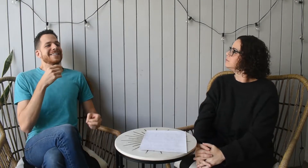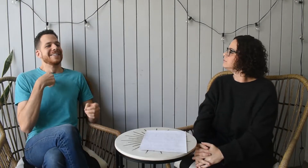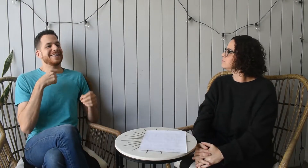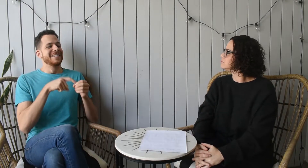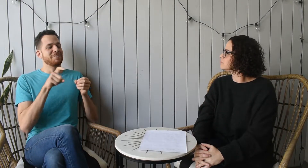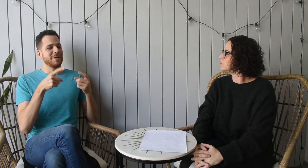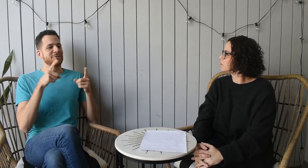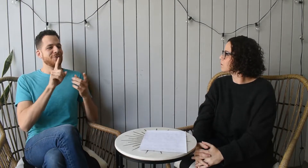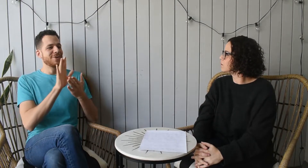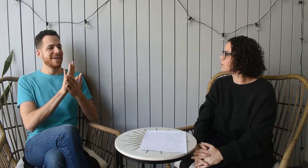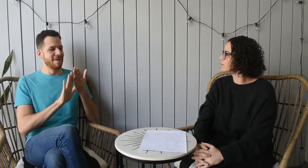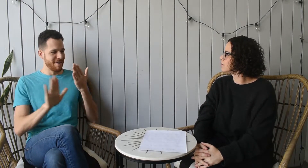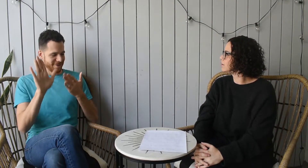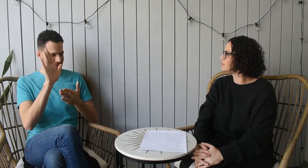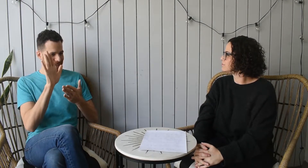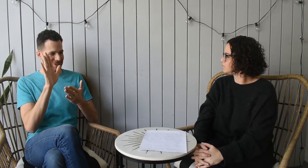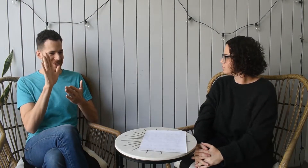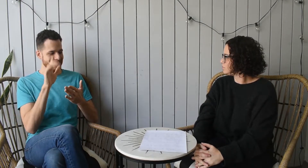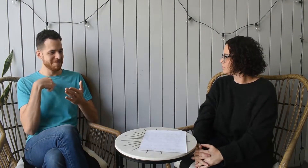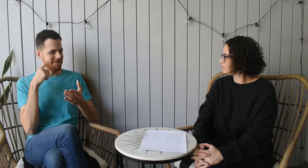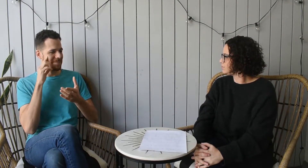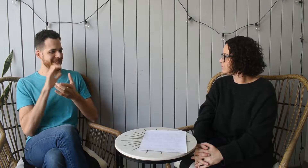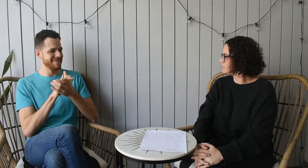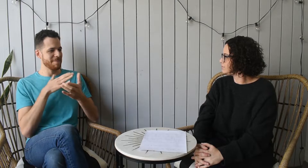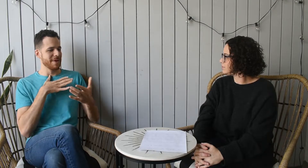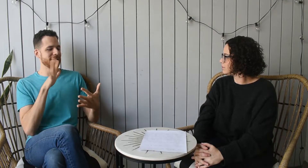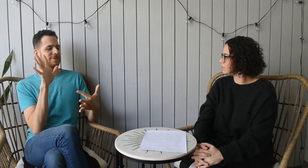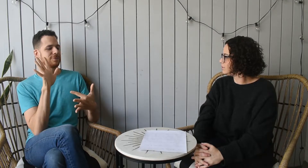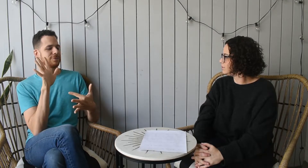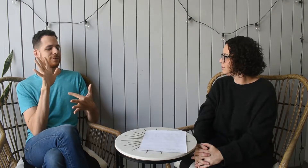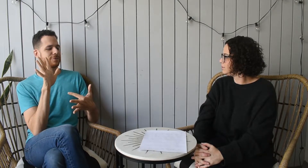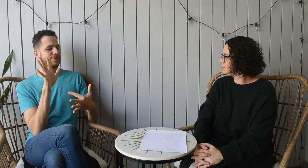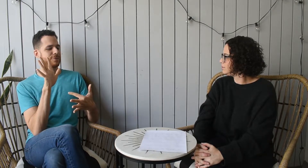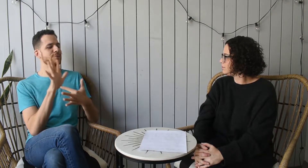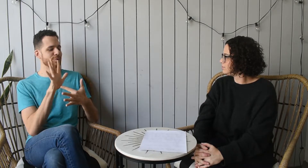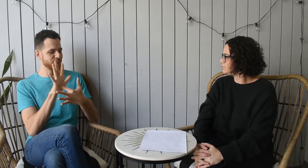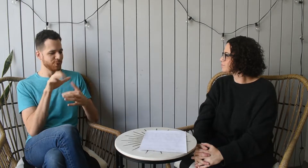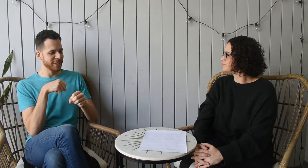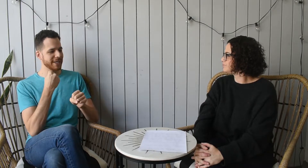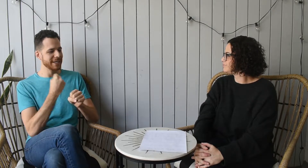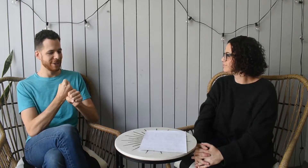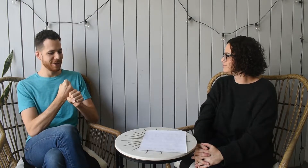I came out in college, I think in my junior year